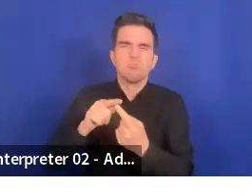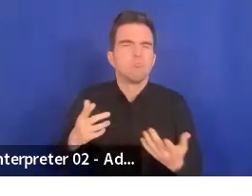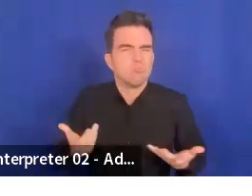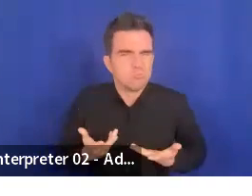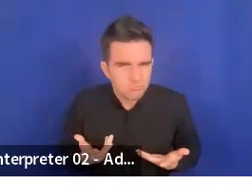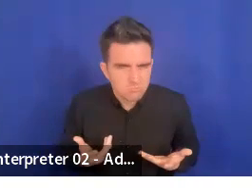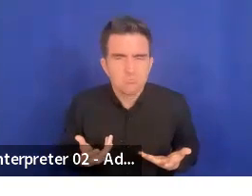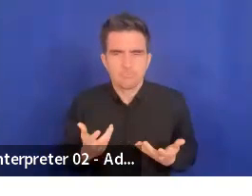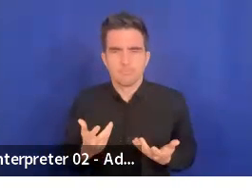can't do this alone.